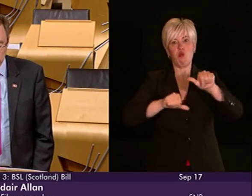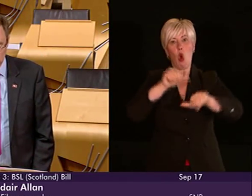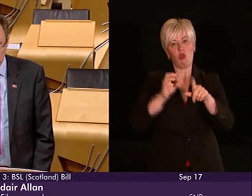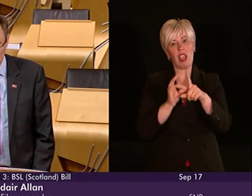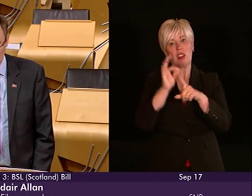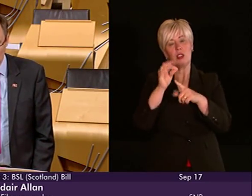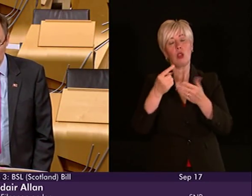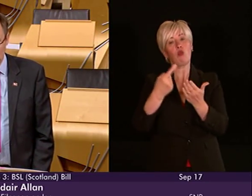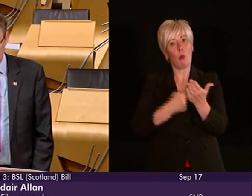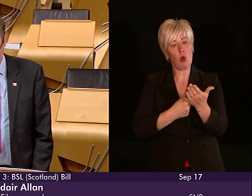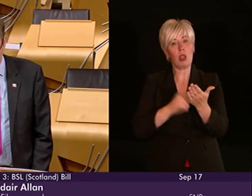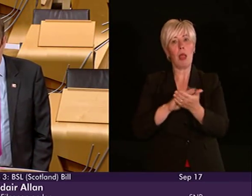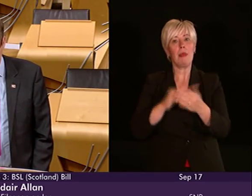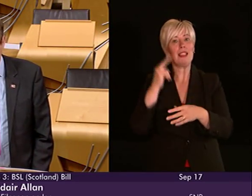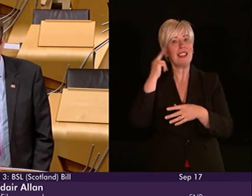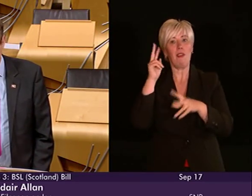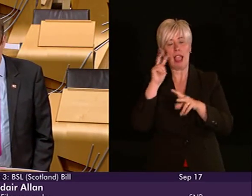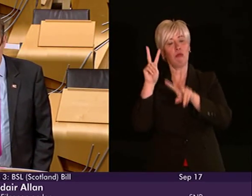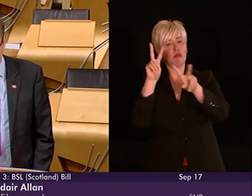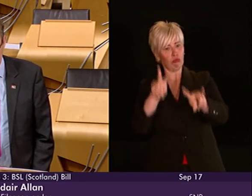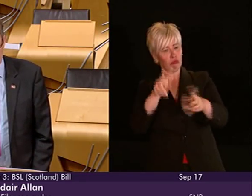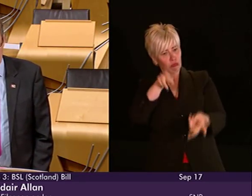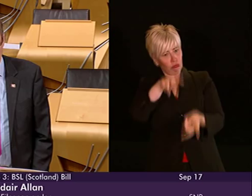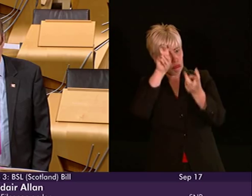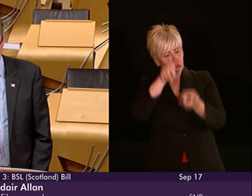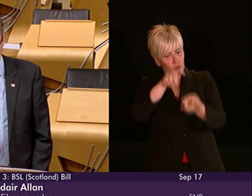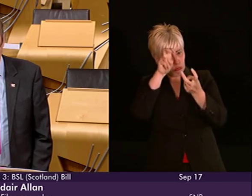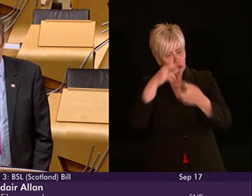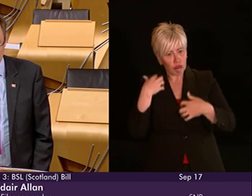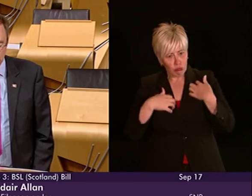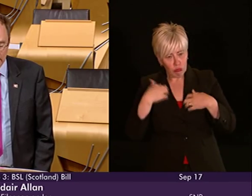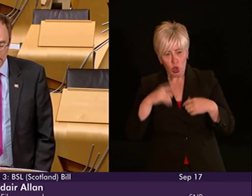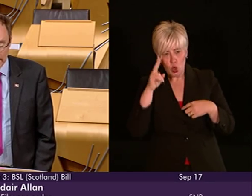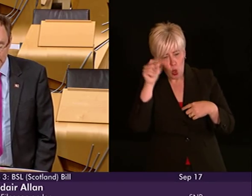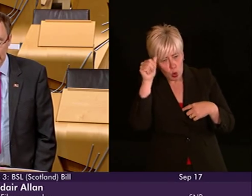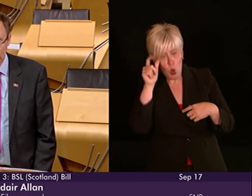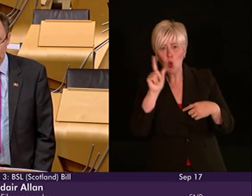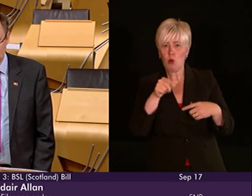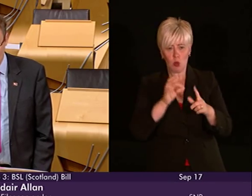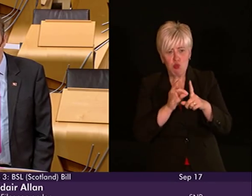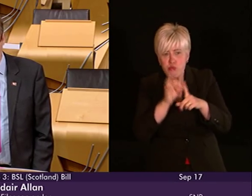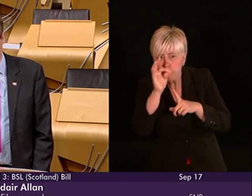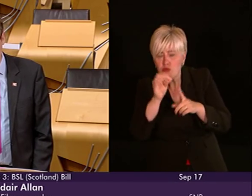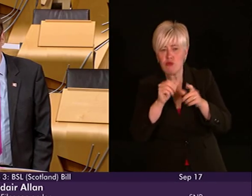users, who will naturally take a great interest in what progress is being made by national,